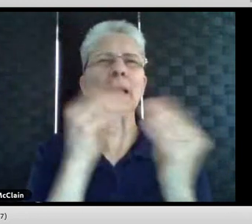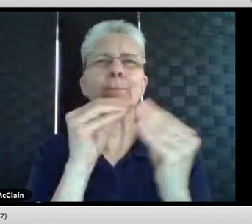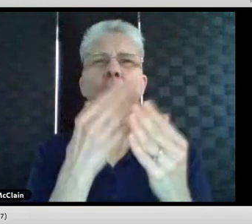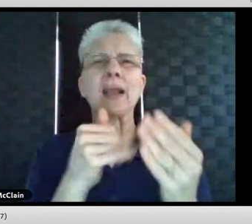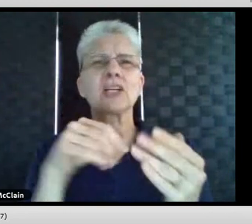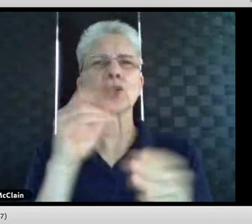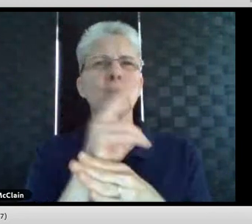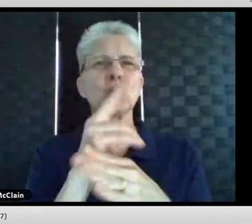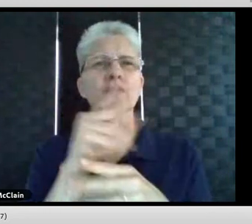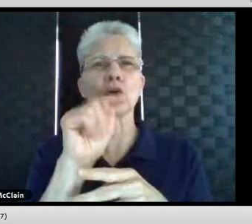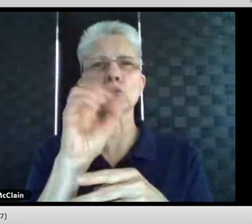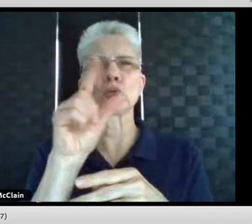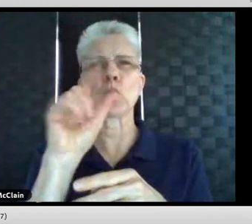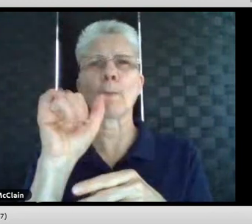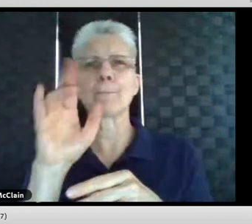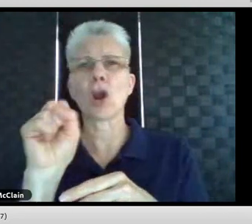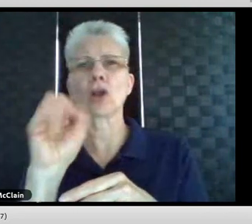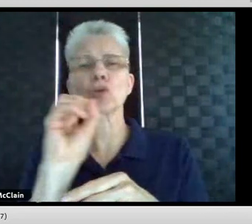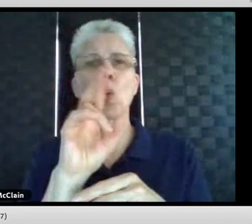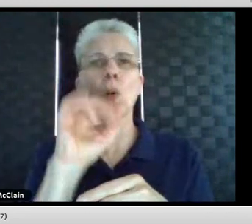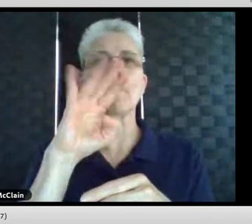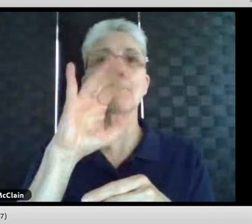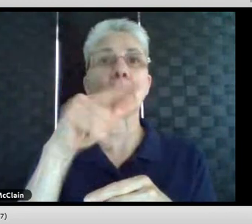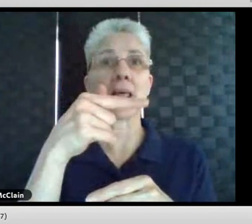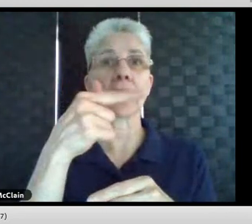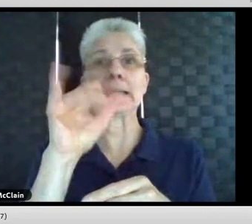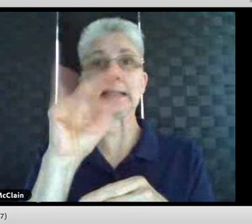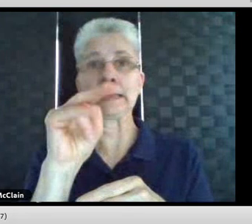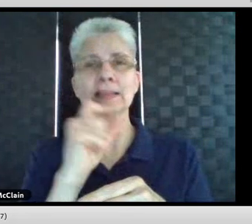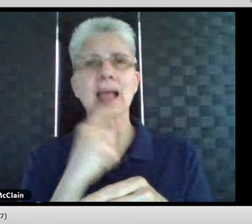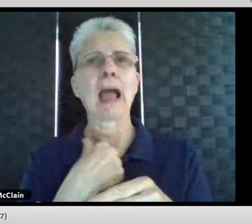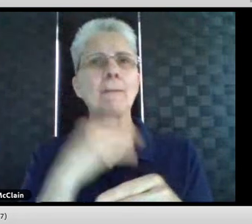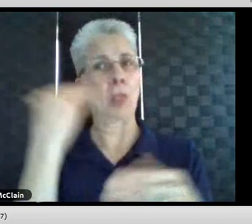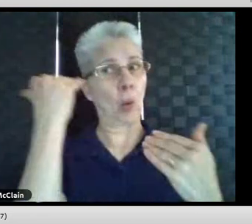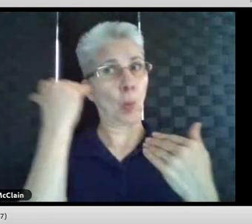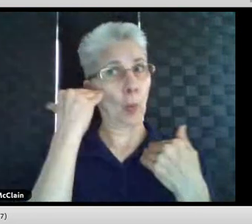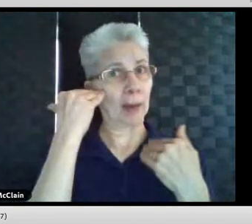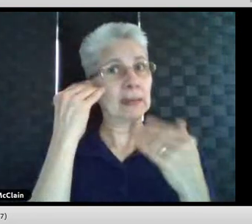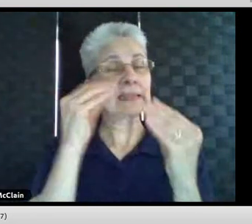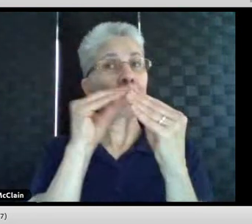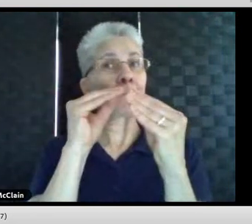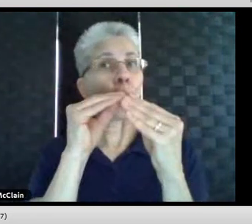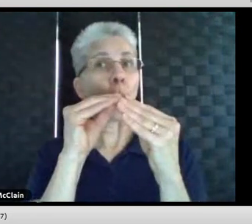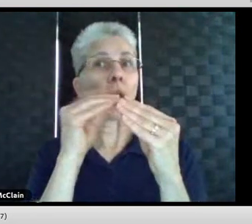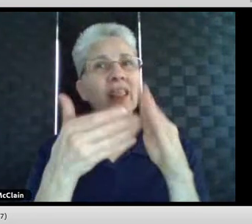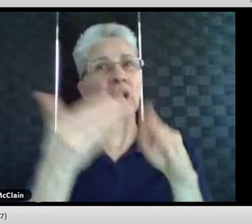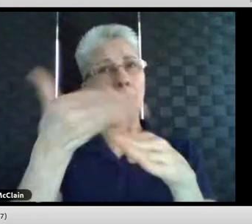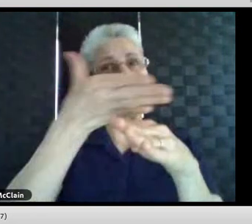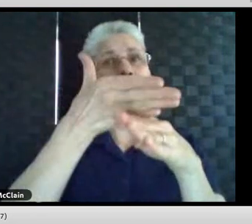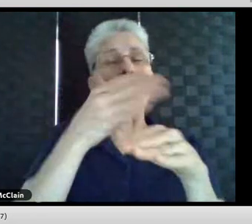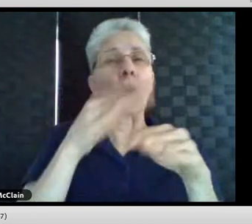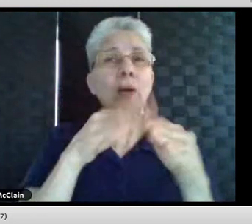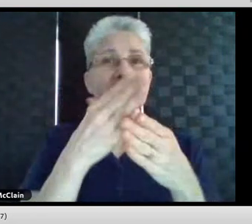So I'm probably on the awareness, maybe a little bit higher up, on some of the toolbars,